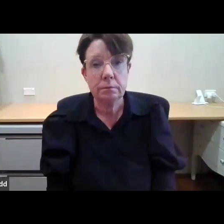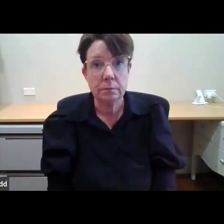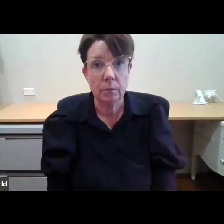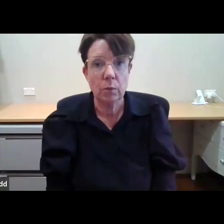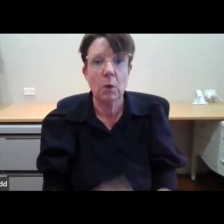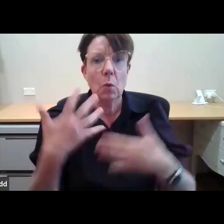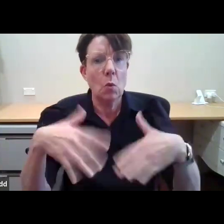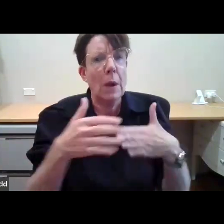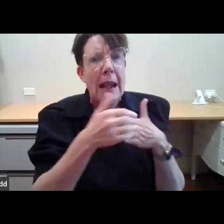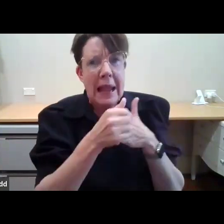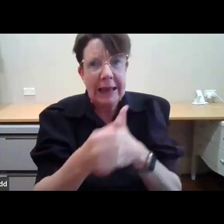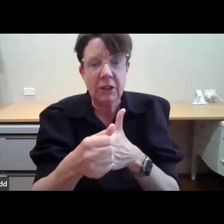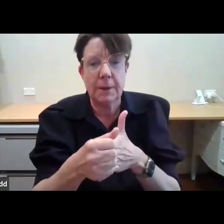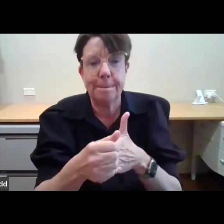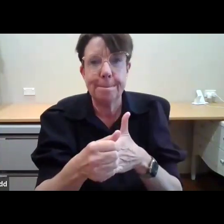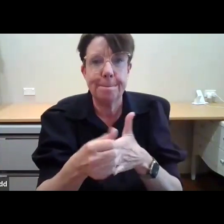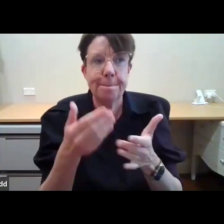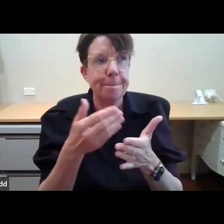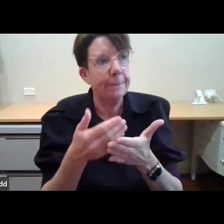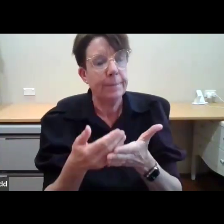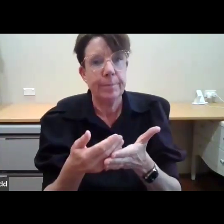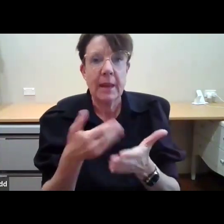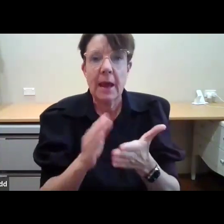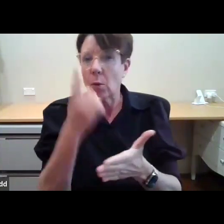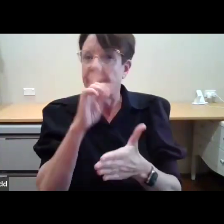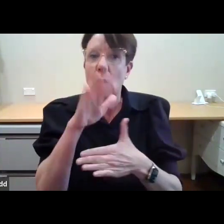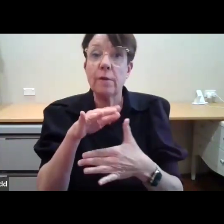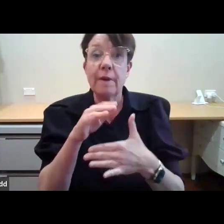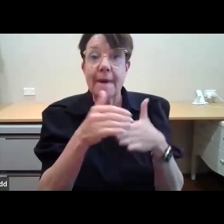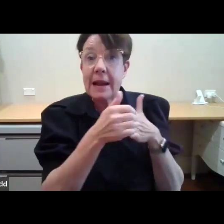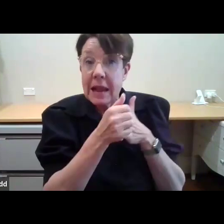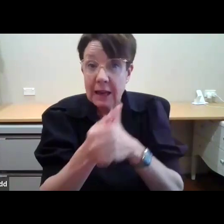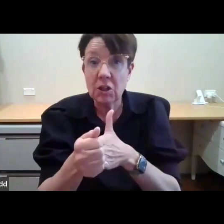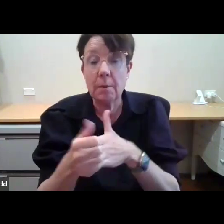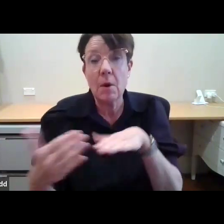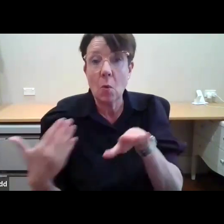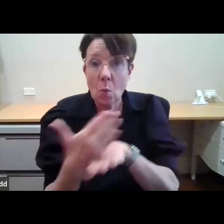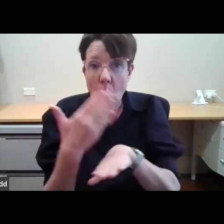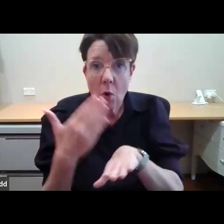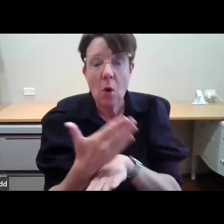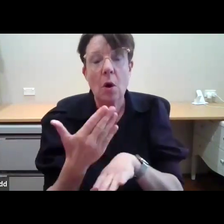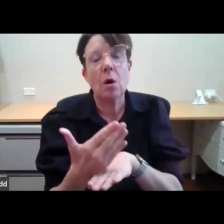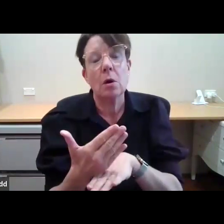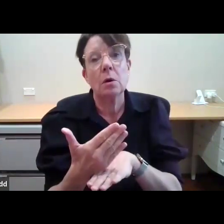world.